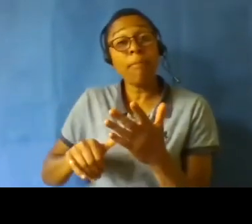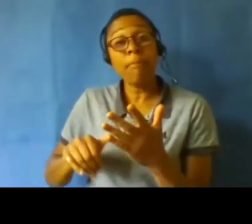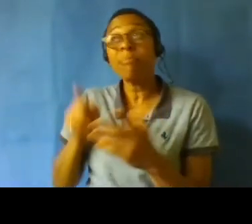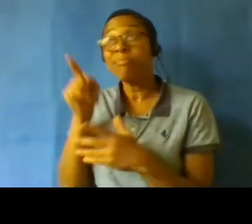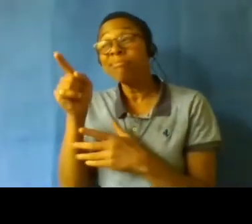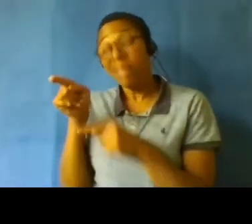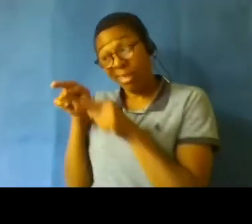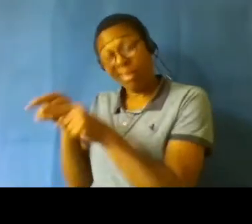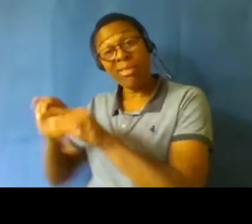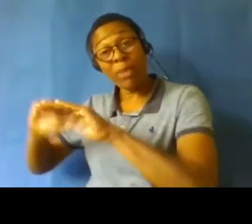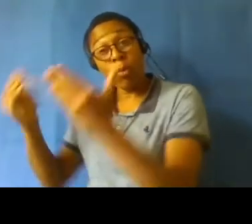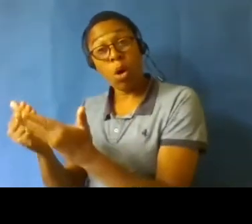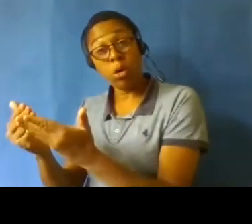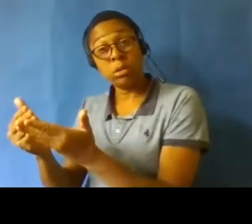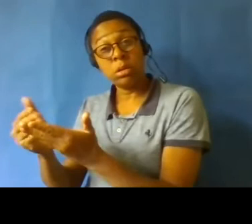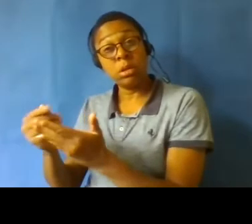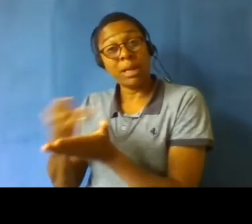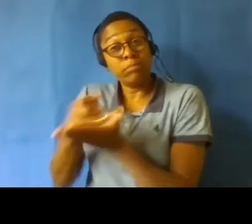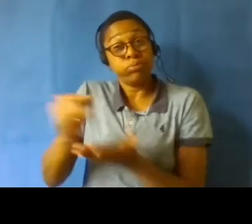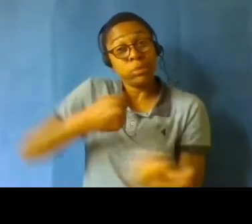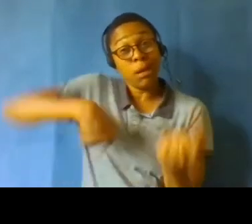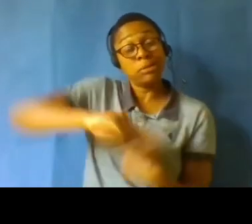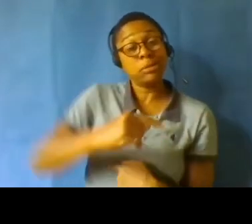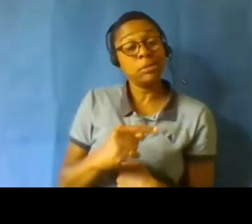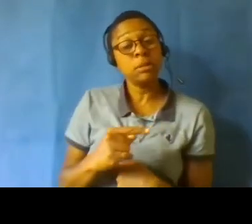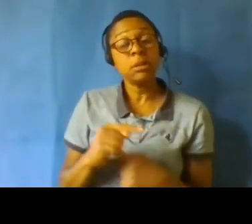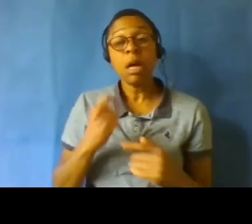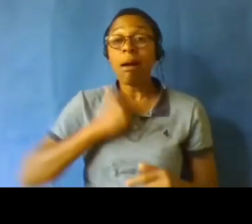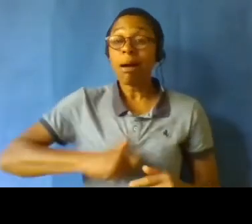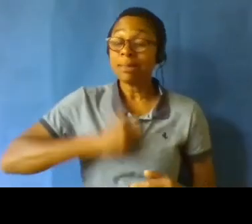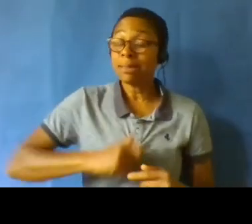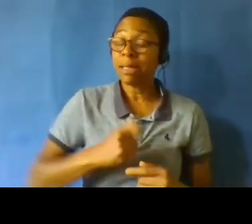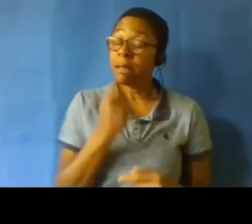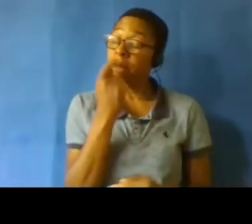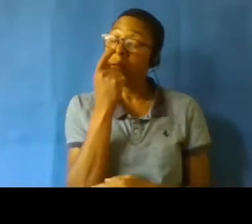than smothering it identity can be emancipated to power and subversion I